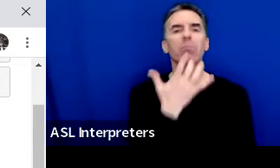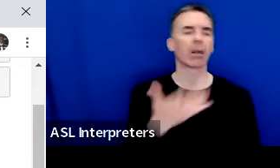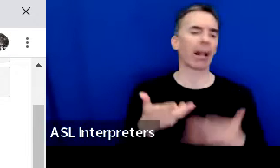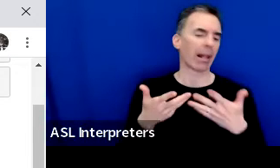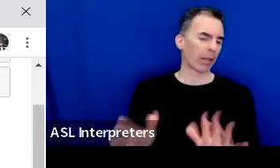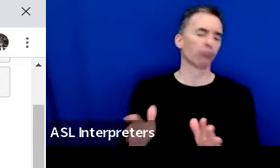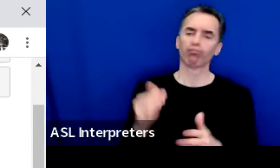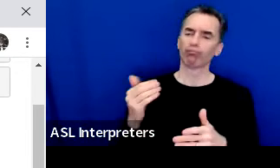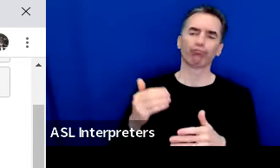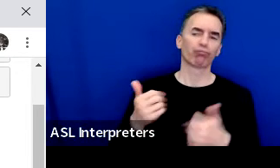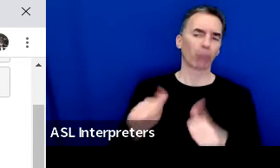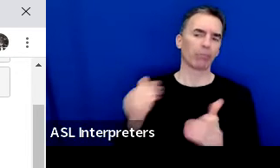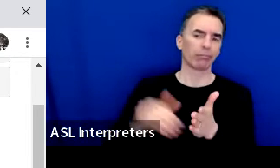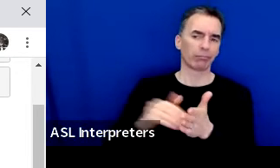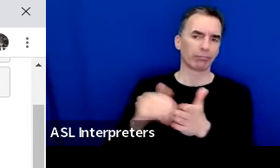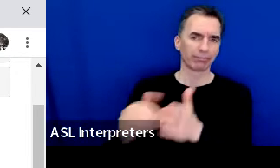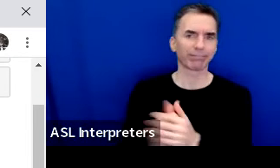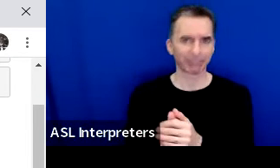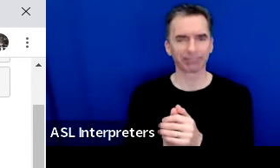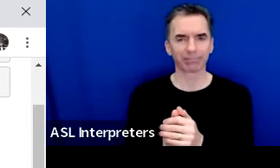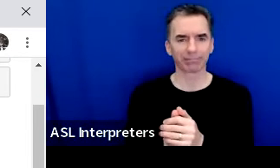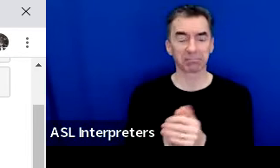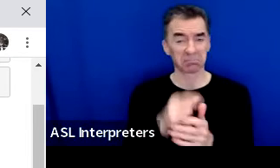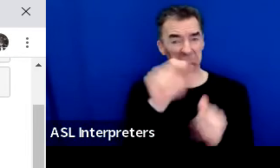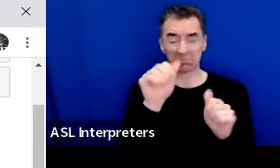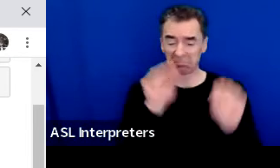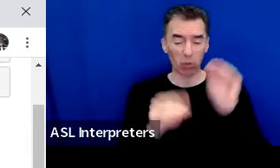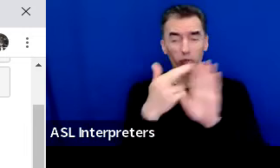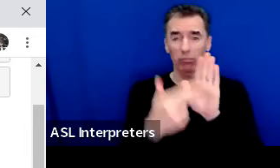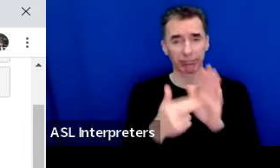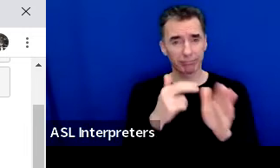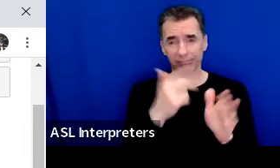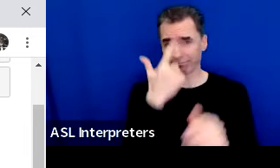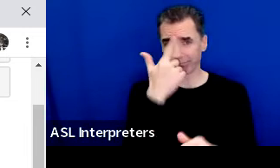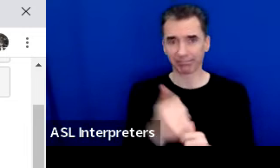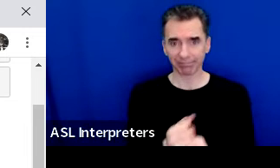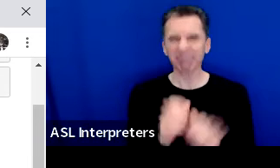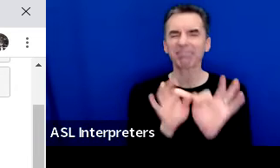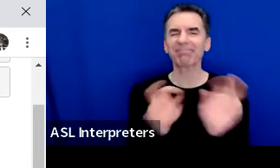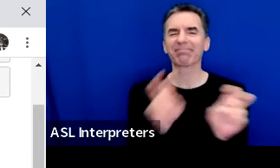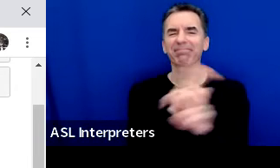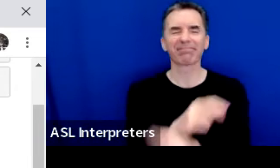if you have a different learning, a teaching style, that's great. That's great, go for it. And it's really easy to change the settings.